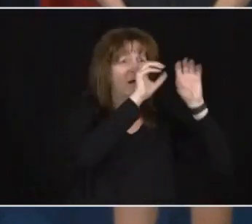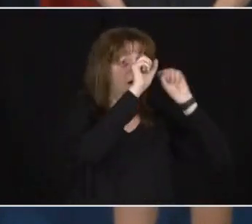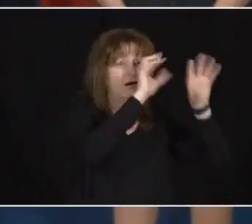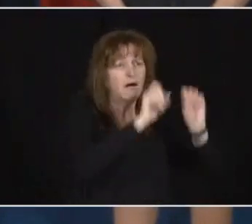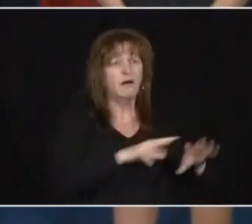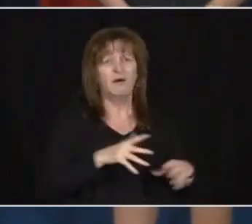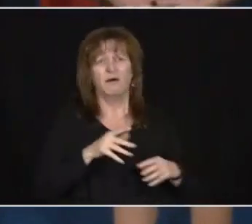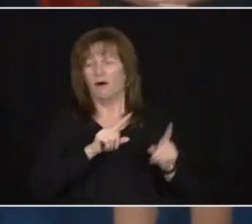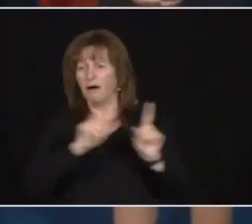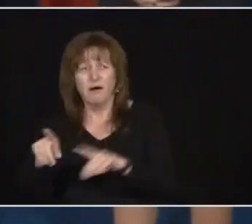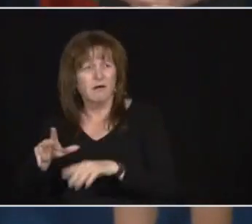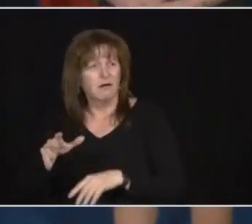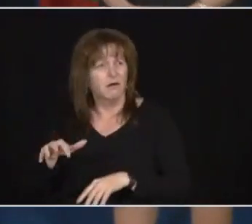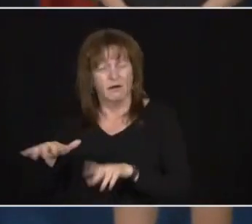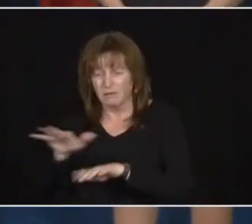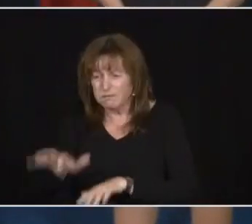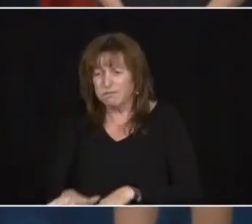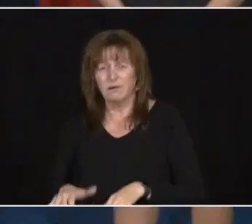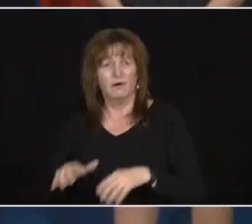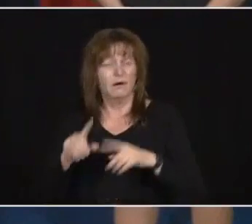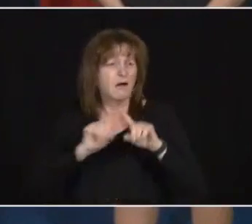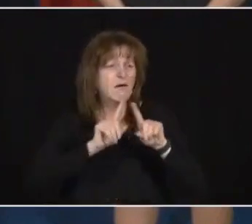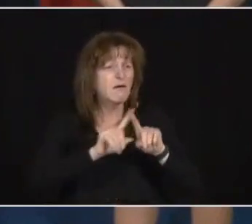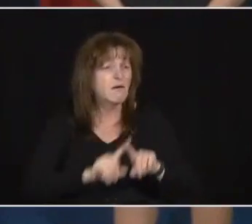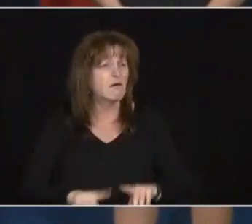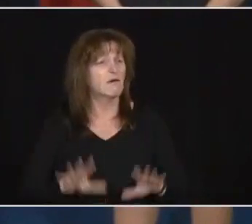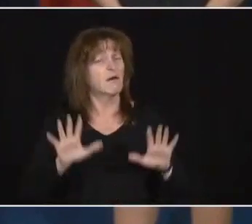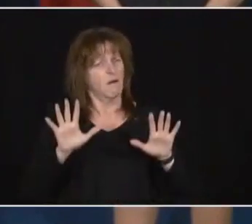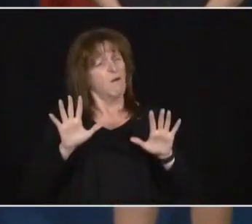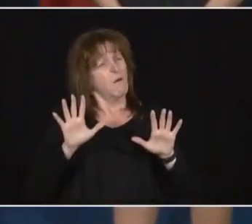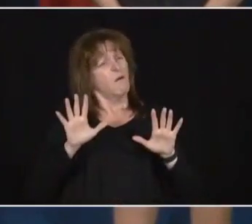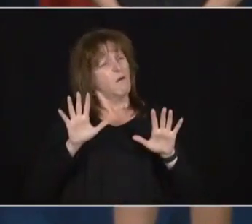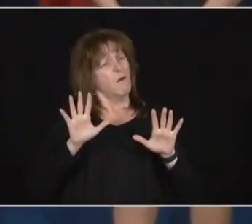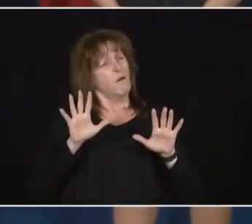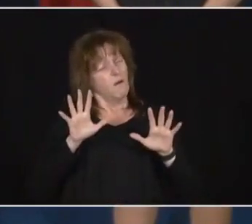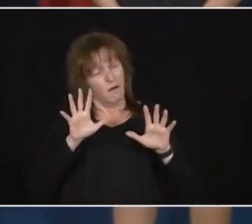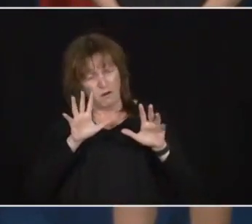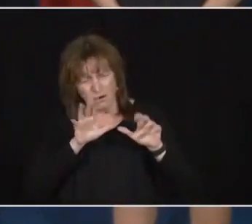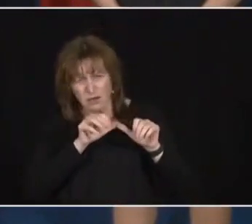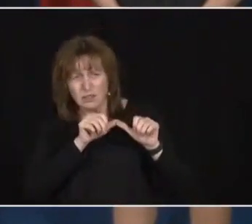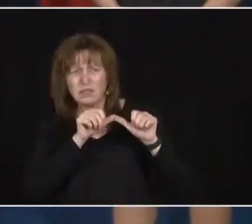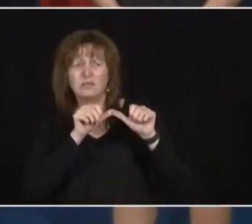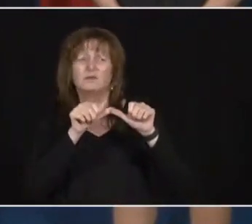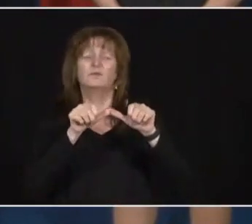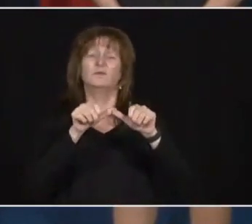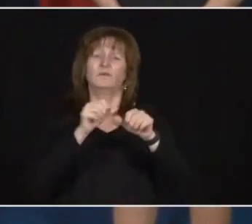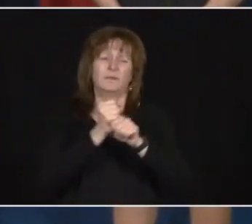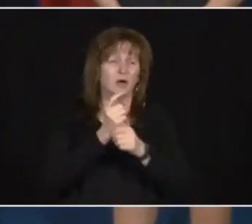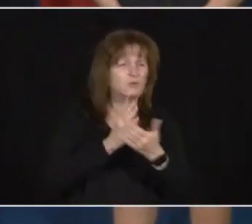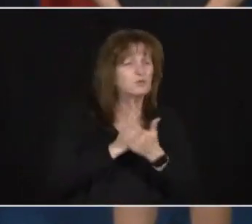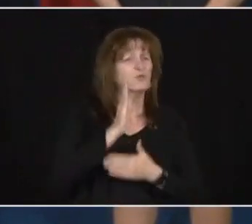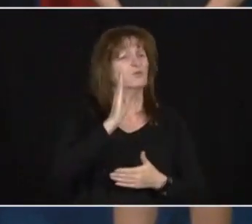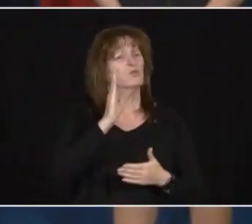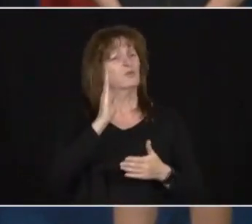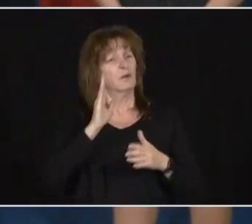we're going to continue working and making sure we keep families safe here in Ontario.